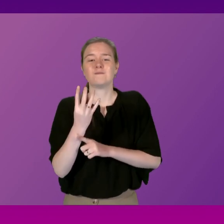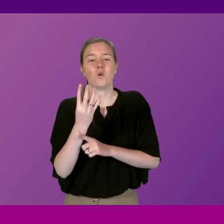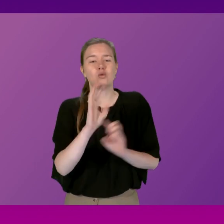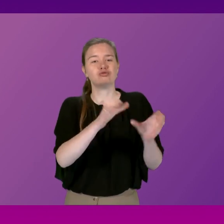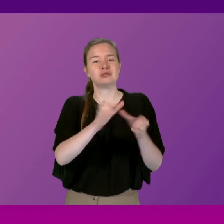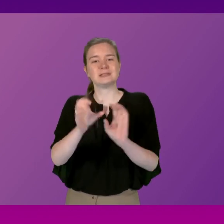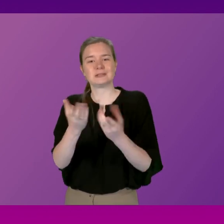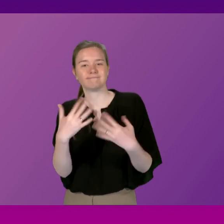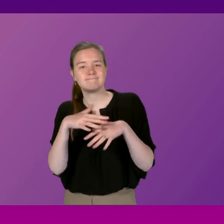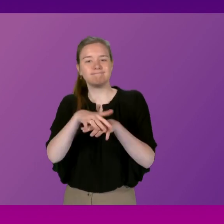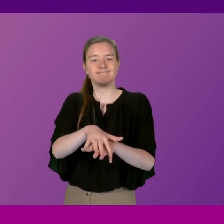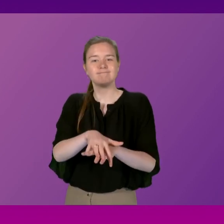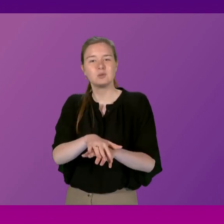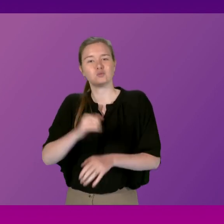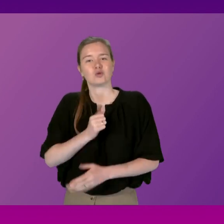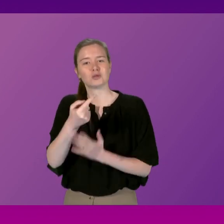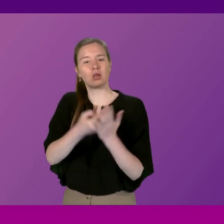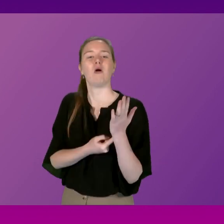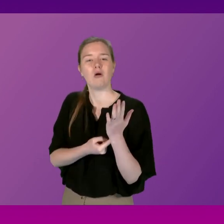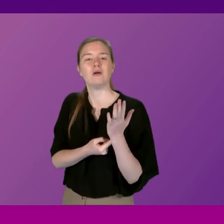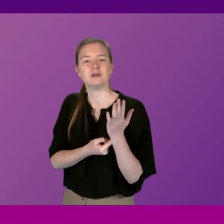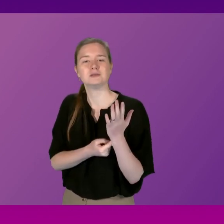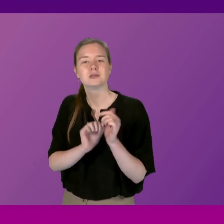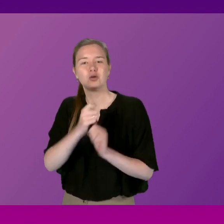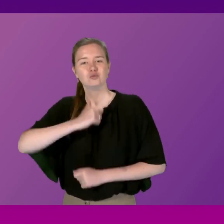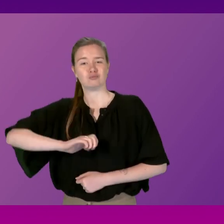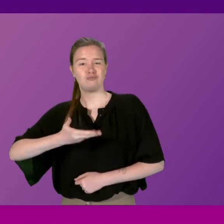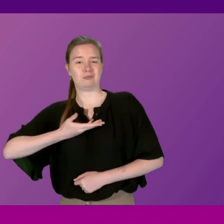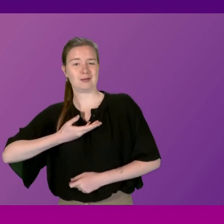incorporate into Scots law as part of our forthcoming human rights bill, which I will